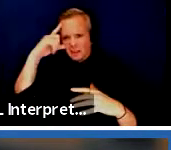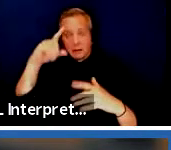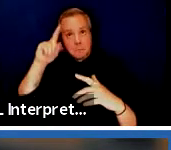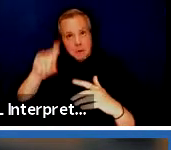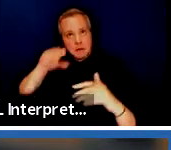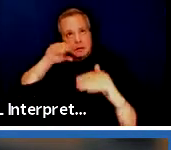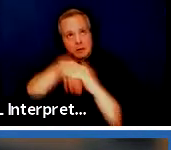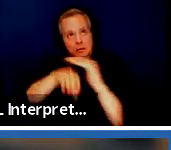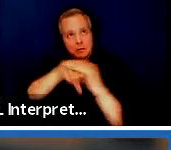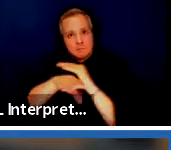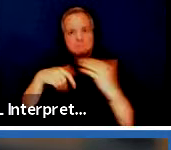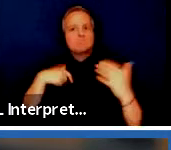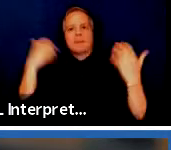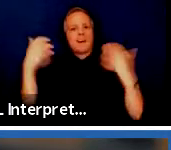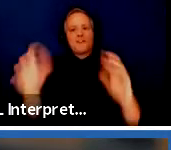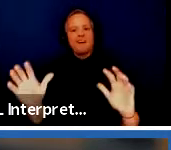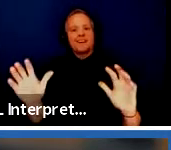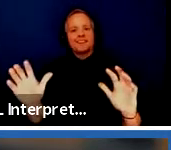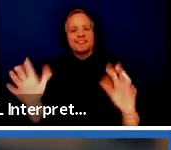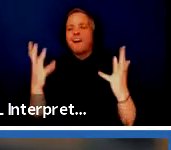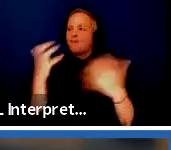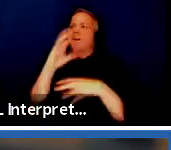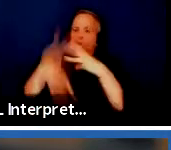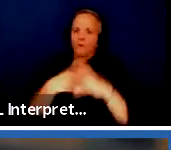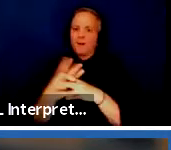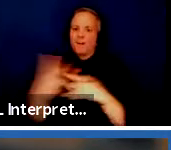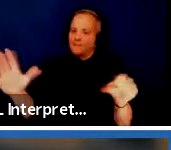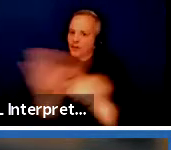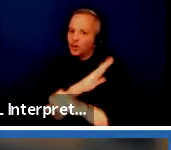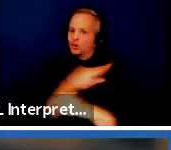TO TAKE THAT ONE STEP OUT OF MY LIFE WOULD CONSIDERABLY LOWER MY